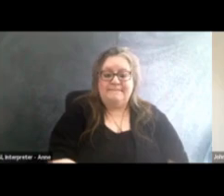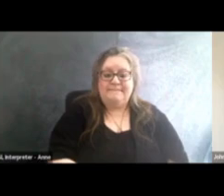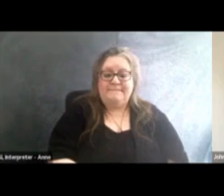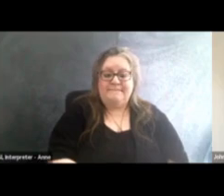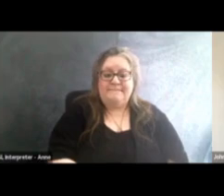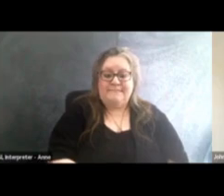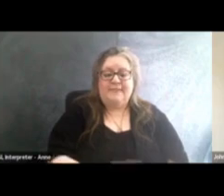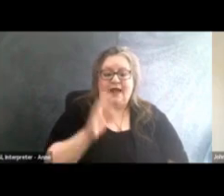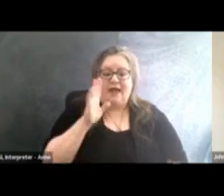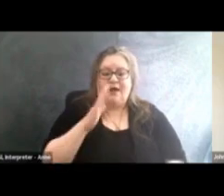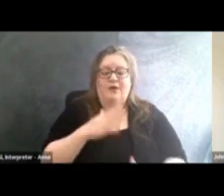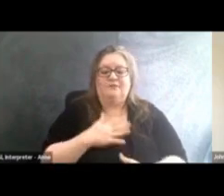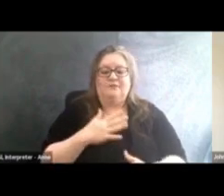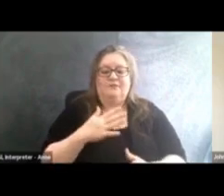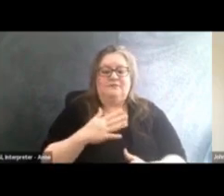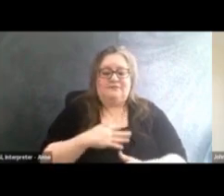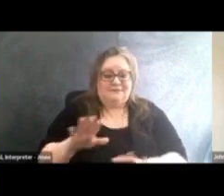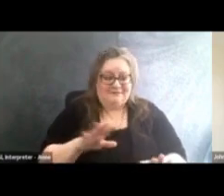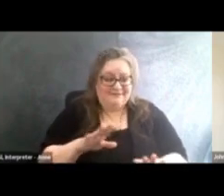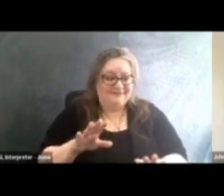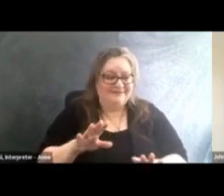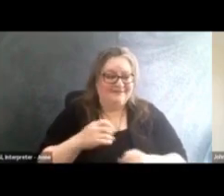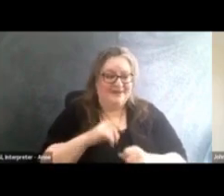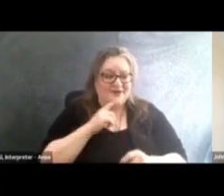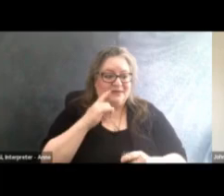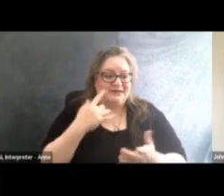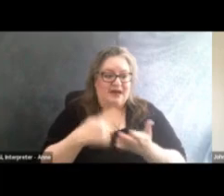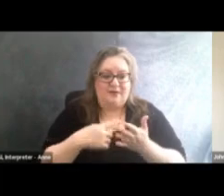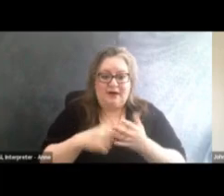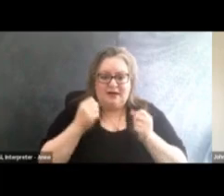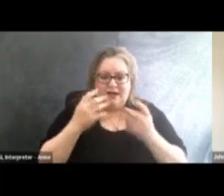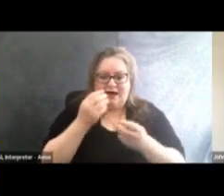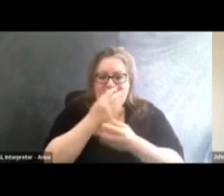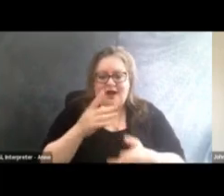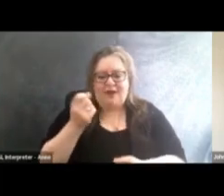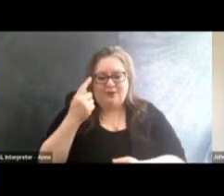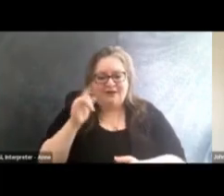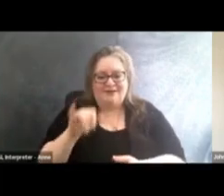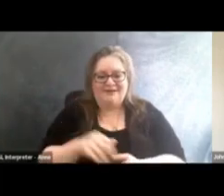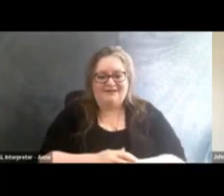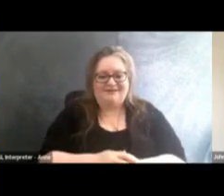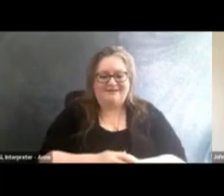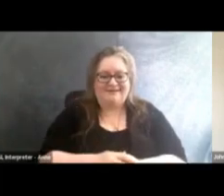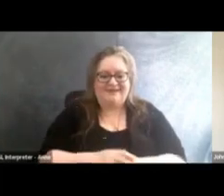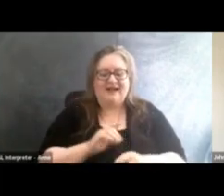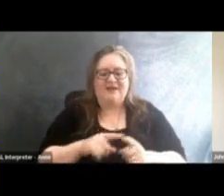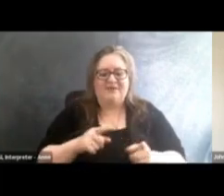take a breath here to make sure we're because I am covering a lot of information, I realize that. But let's use those three